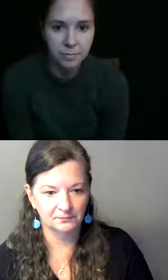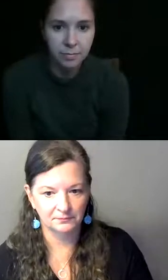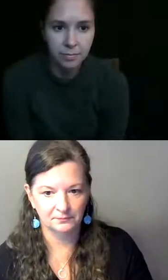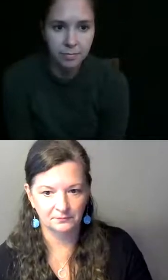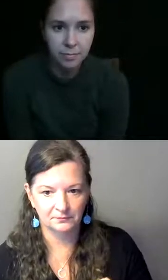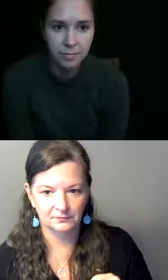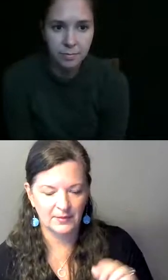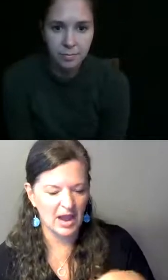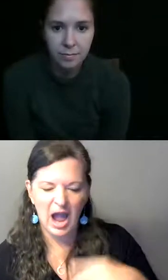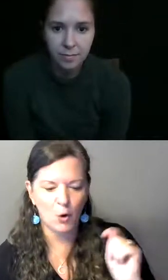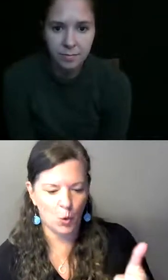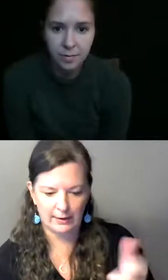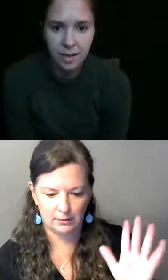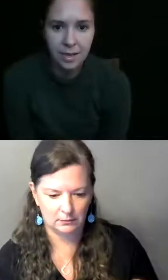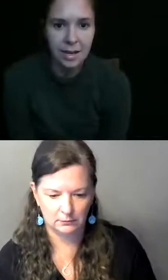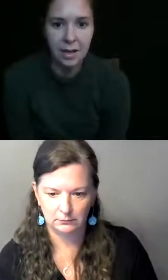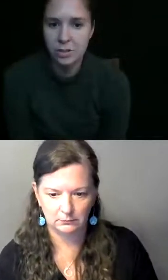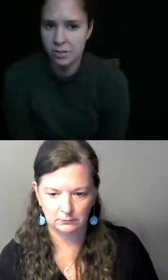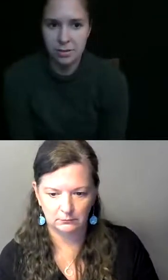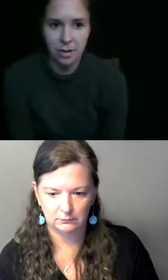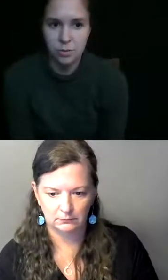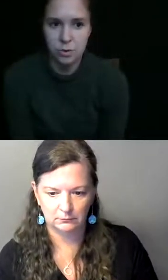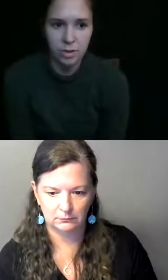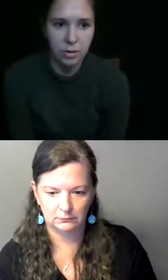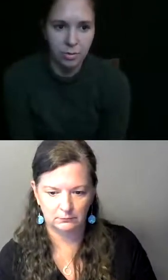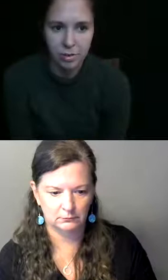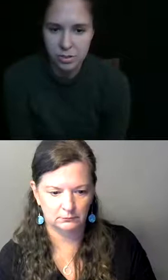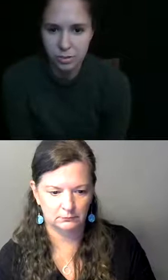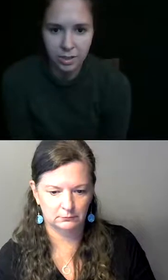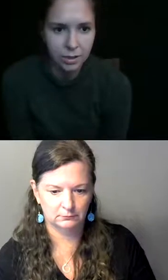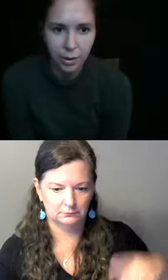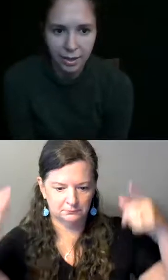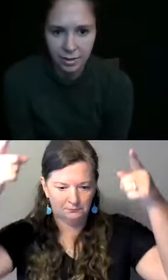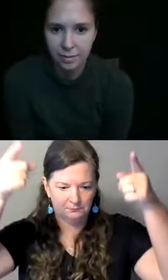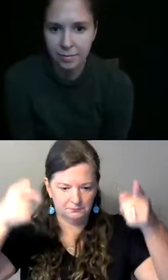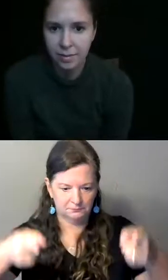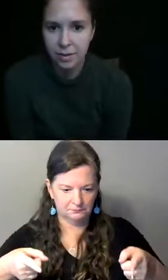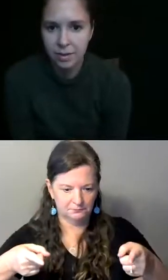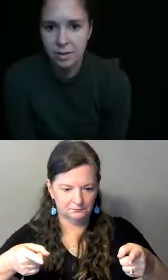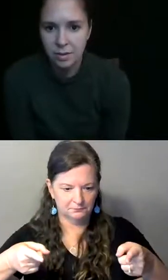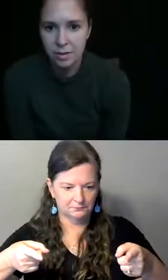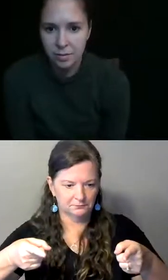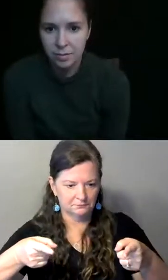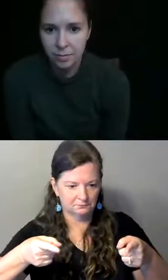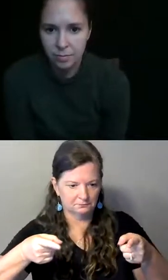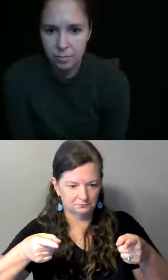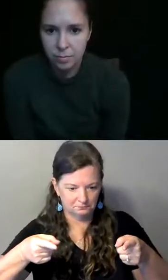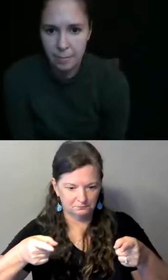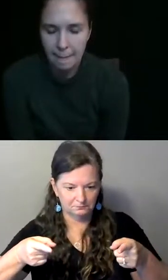and I'll just, Yeah. I just wanted to go through this really quick.